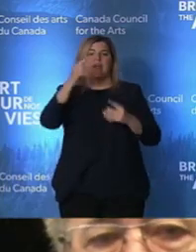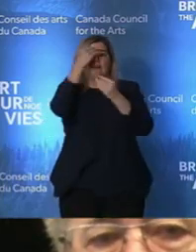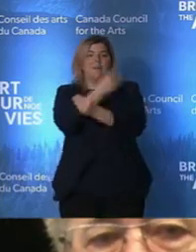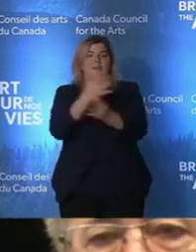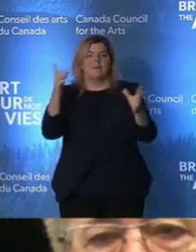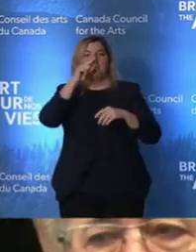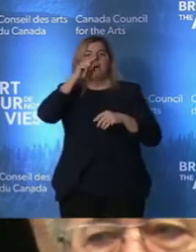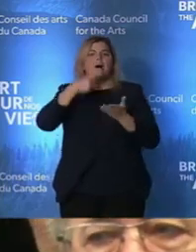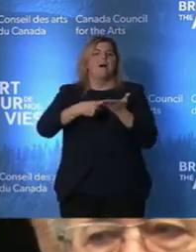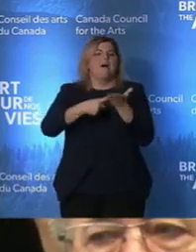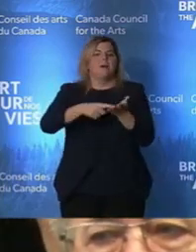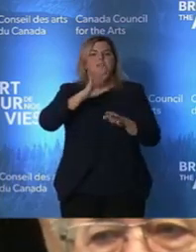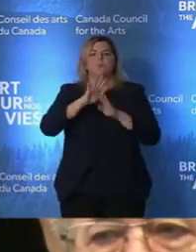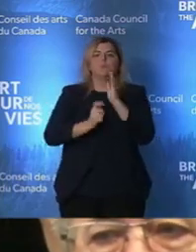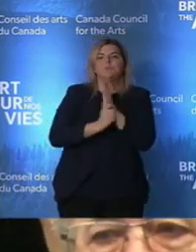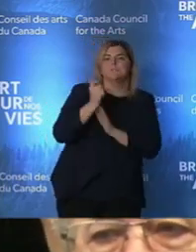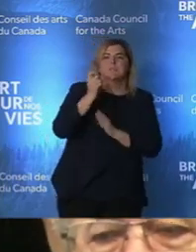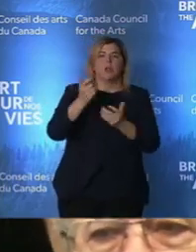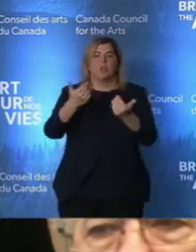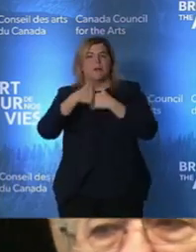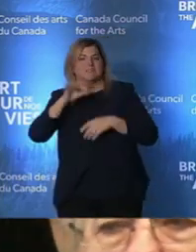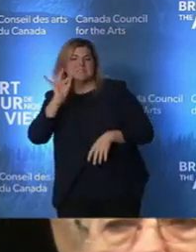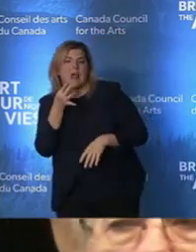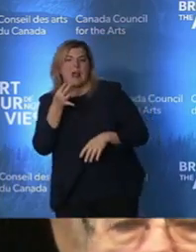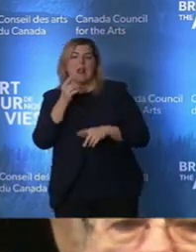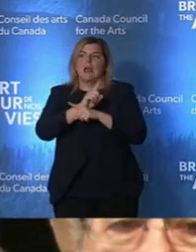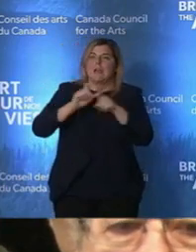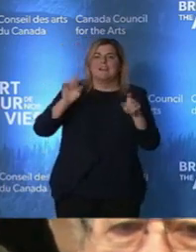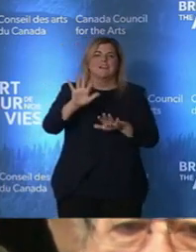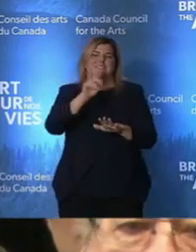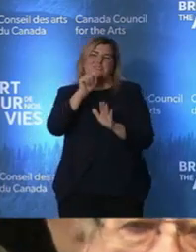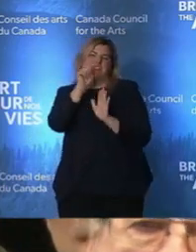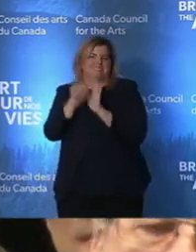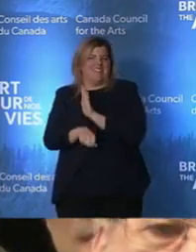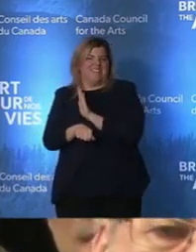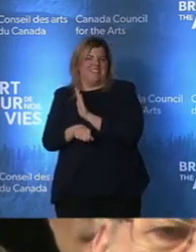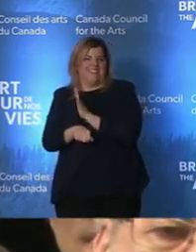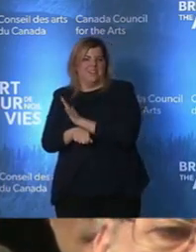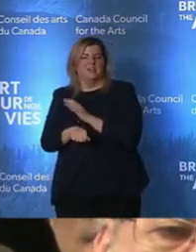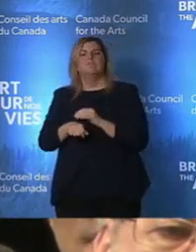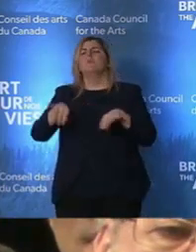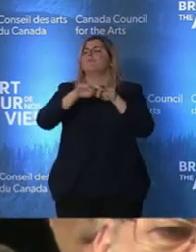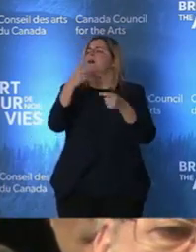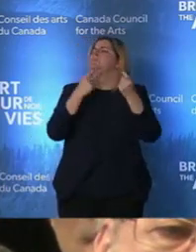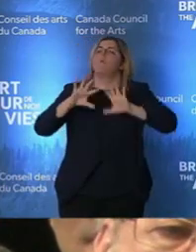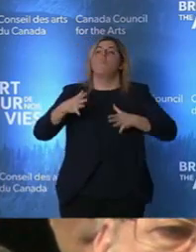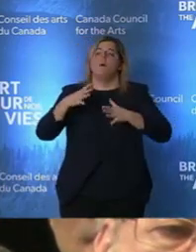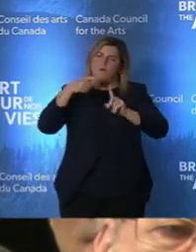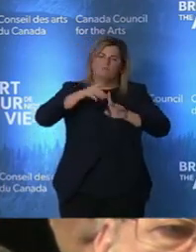so we ask that you please keep your questions more general in nature. We are going to take questions from the room, as well as on social media.